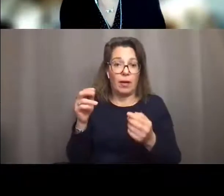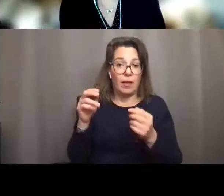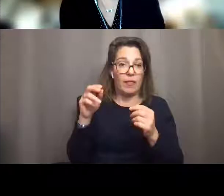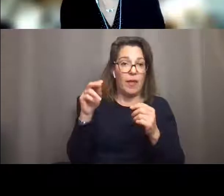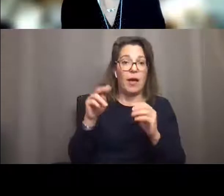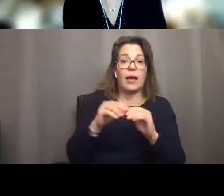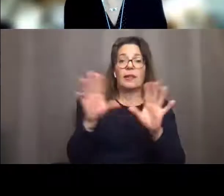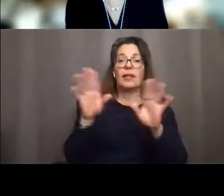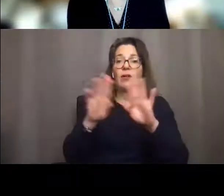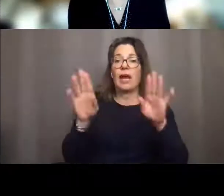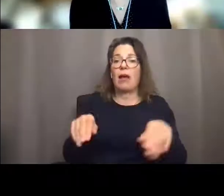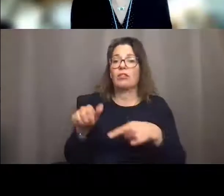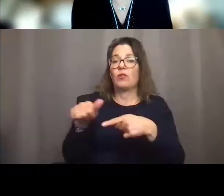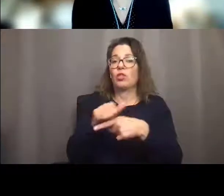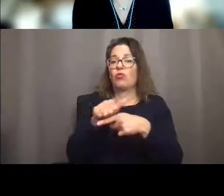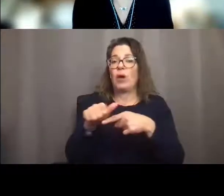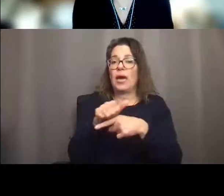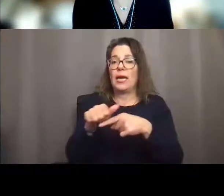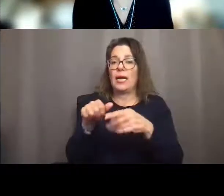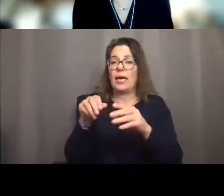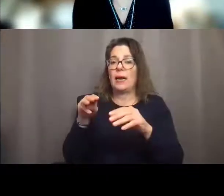for Training Modules to Enhance Data Reproducibility.